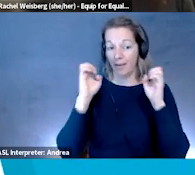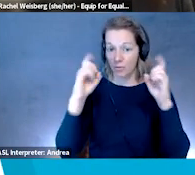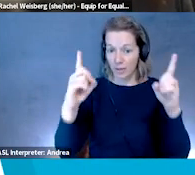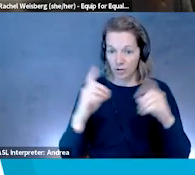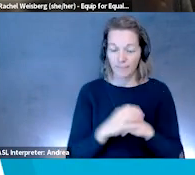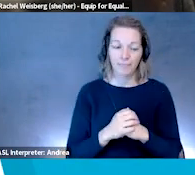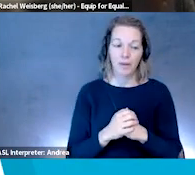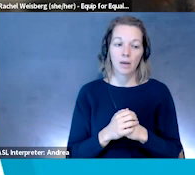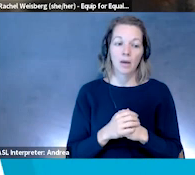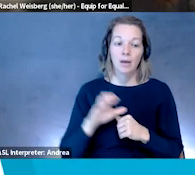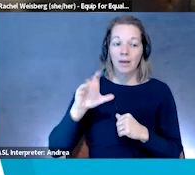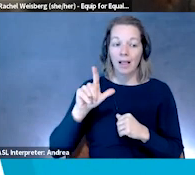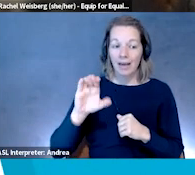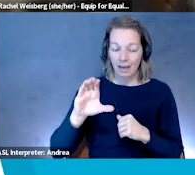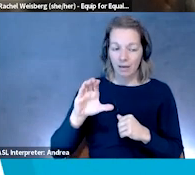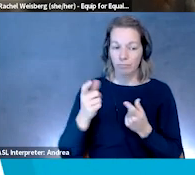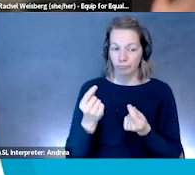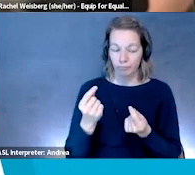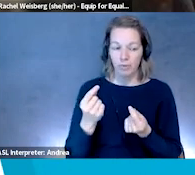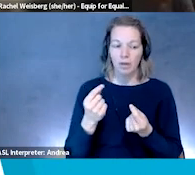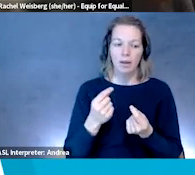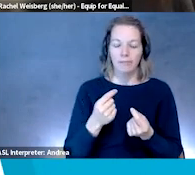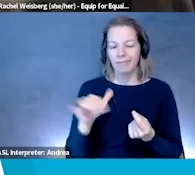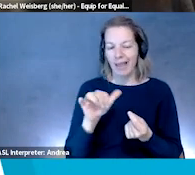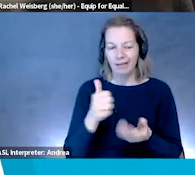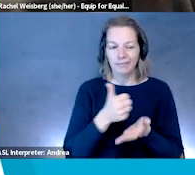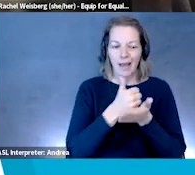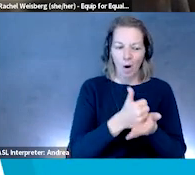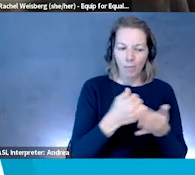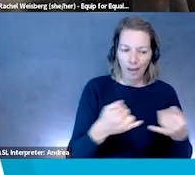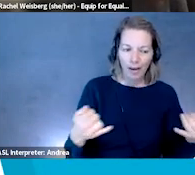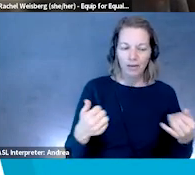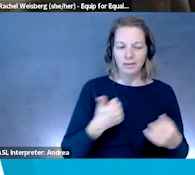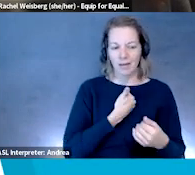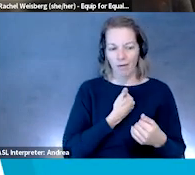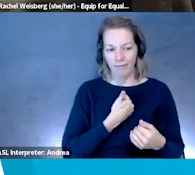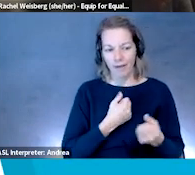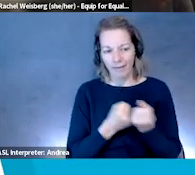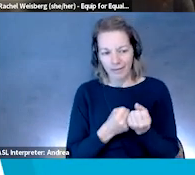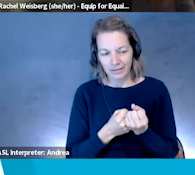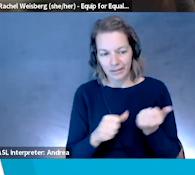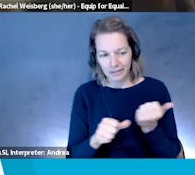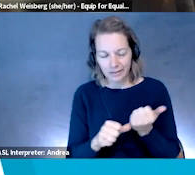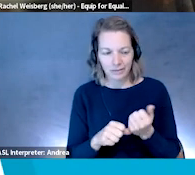PROVIDES FREE ASSISTANCE TO STUDENTS AND FAMILIES WHO ARE SEEKING FREE APPROPRIATE PUBLIC EDUCATION. THE CLINIC